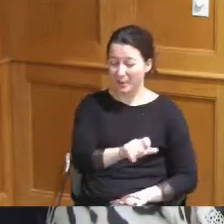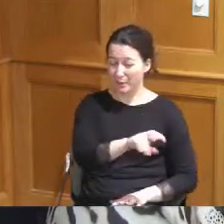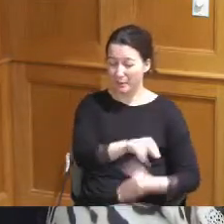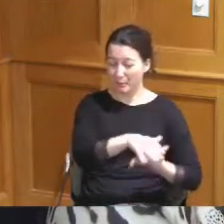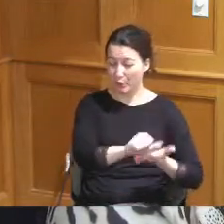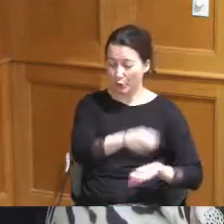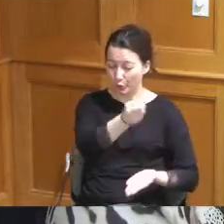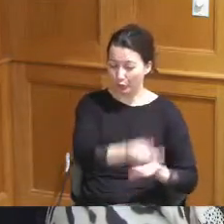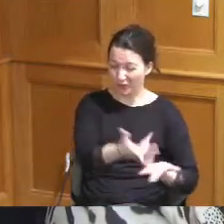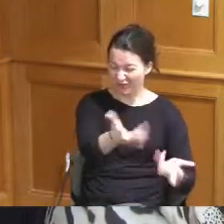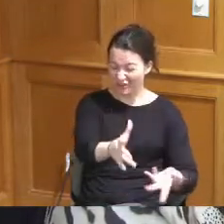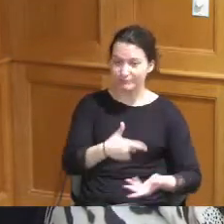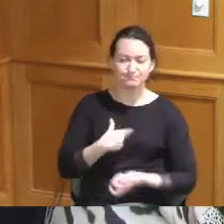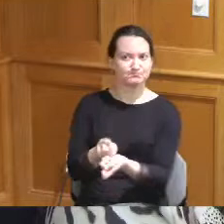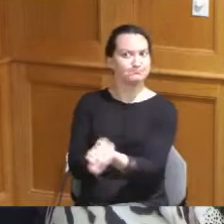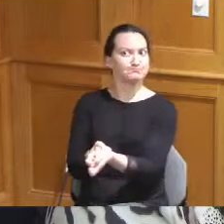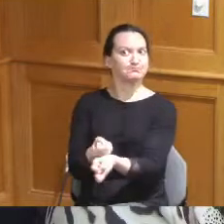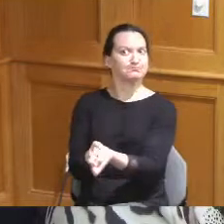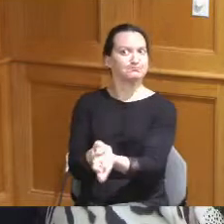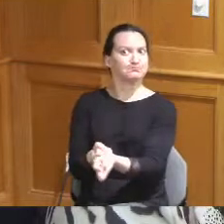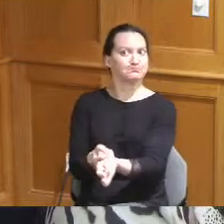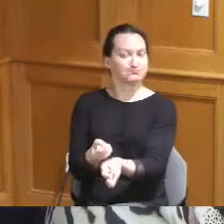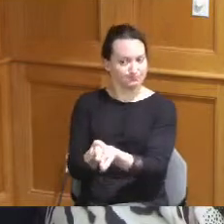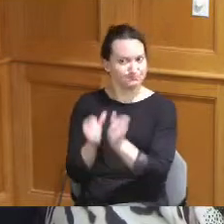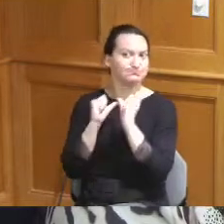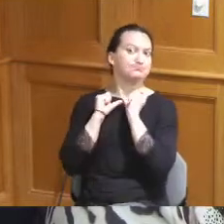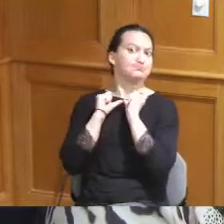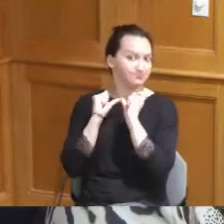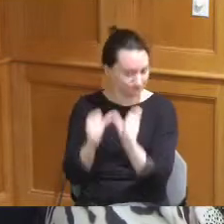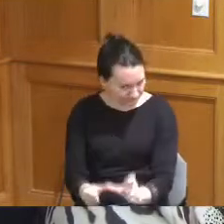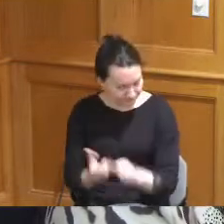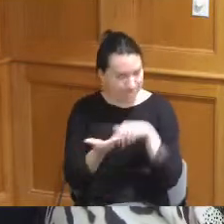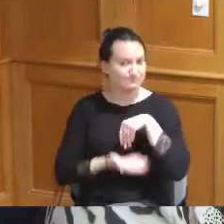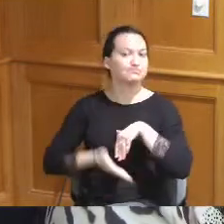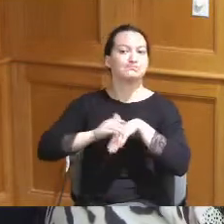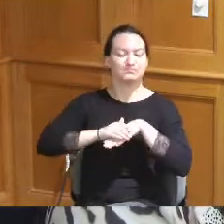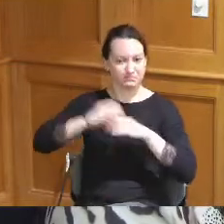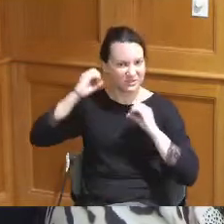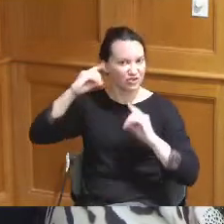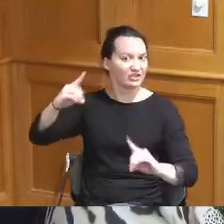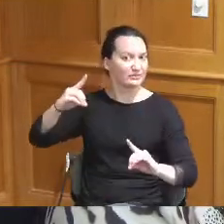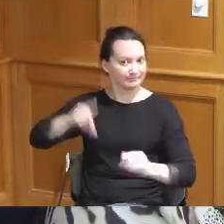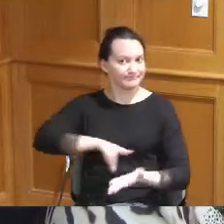but I am fully in support of continued and additional education for our nurses